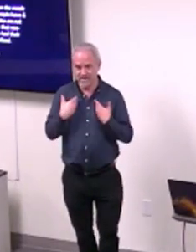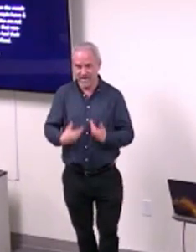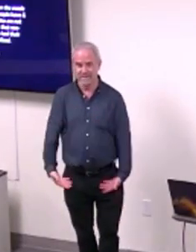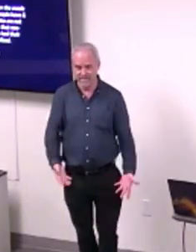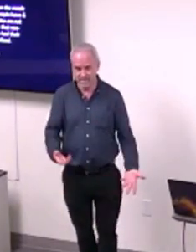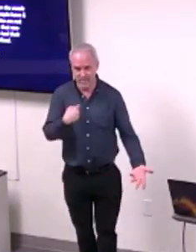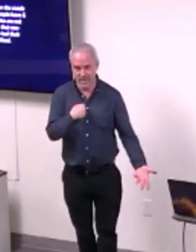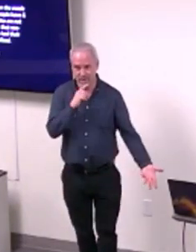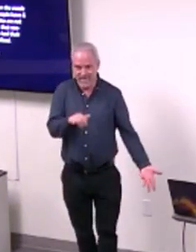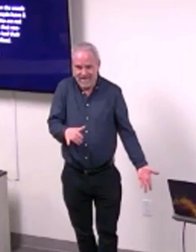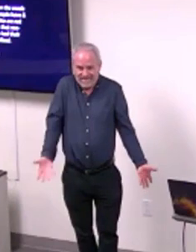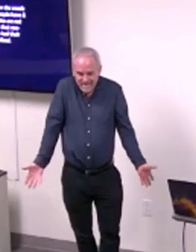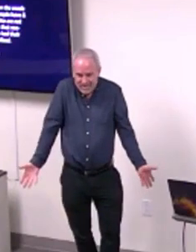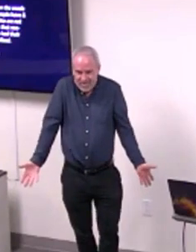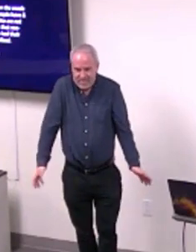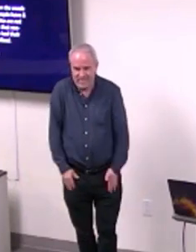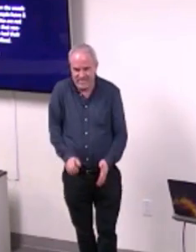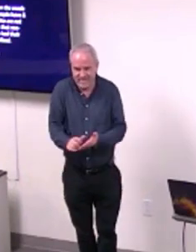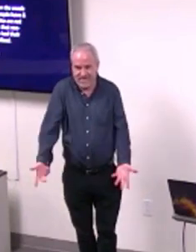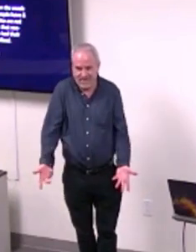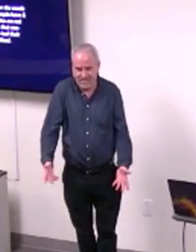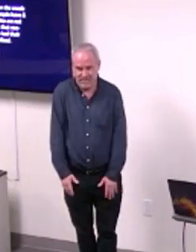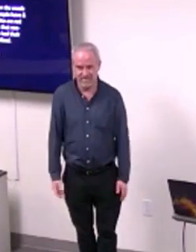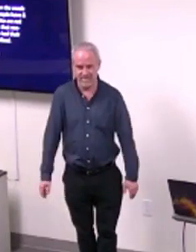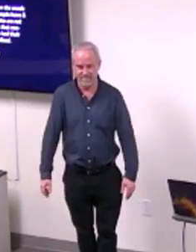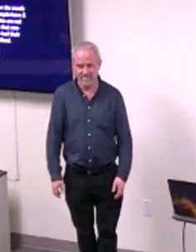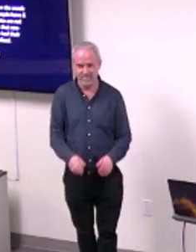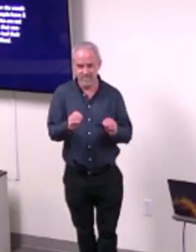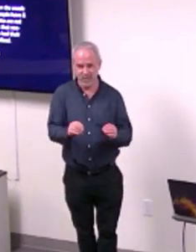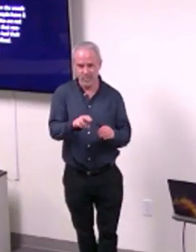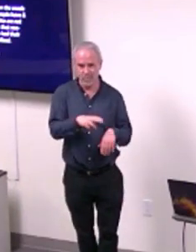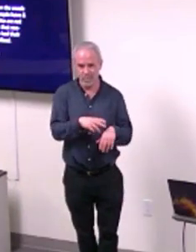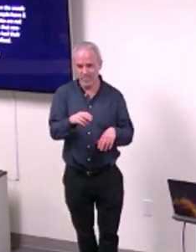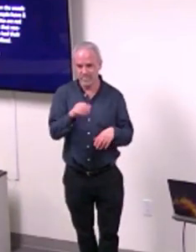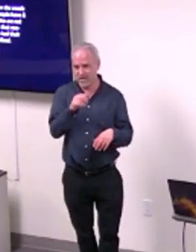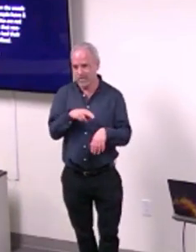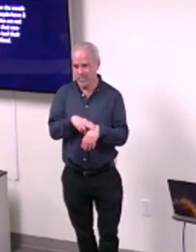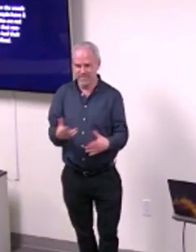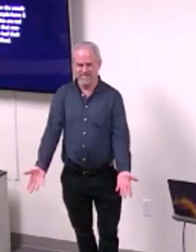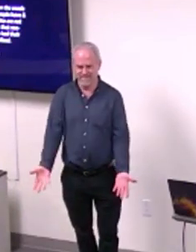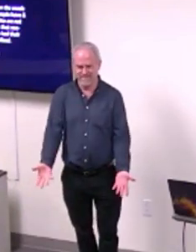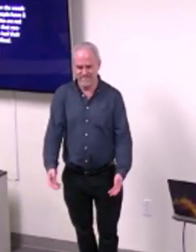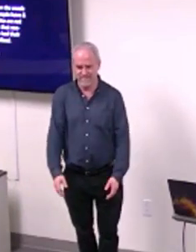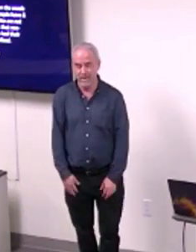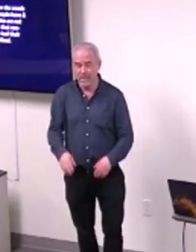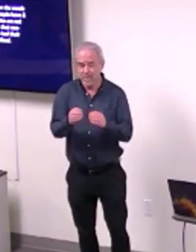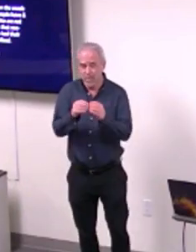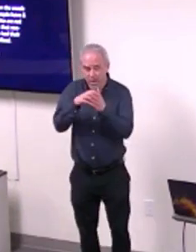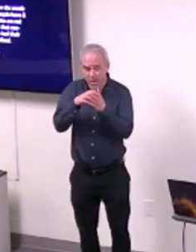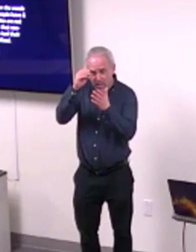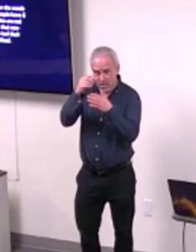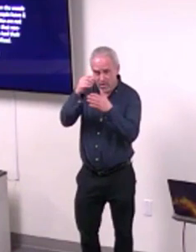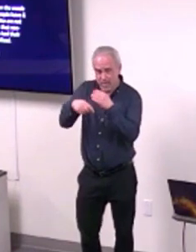I also meant to start this presentation by saying the more I learn about disability, the less I know about it.